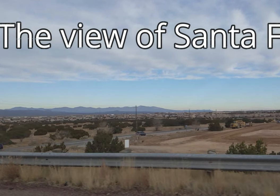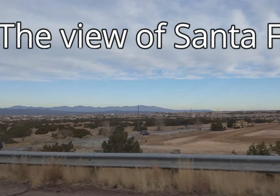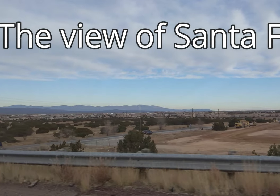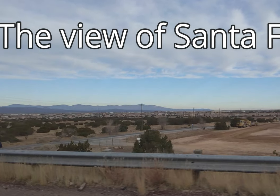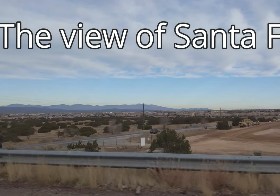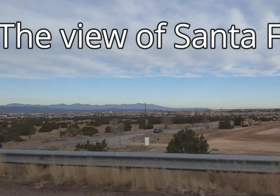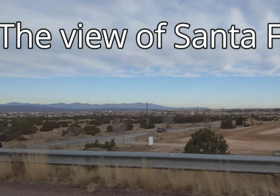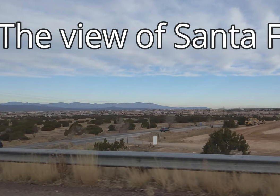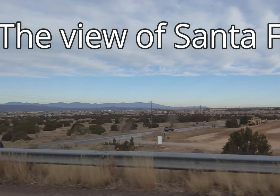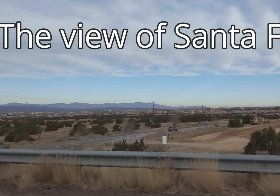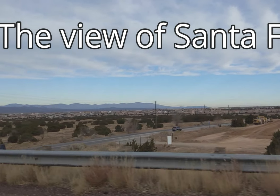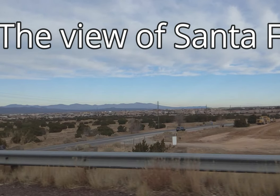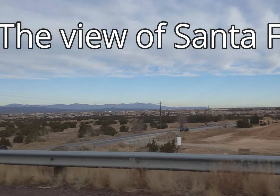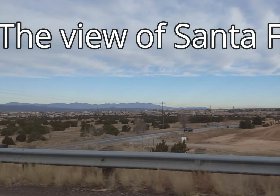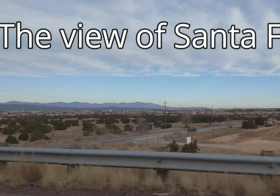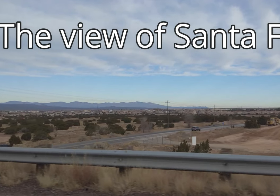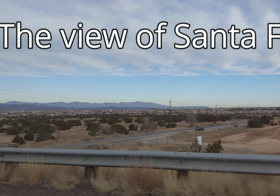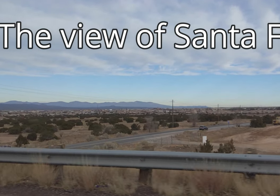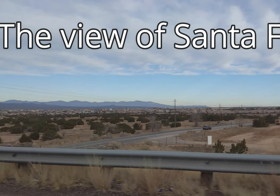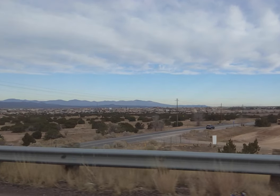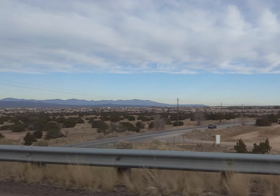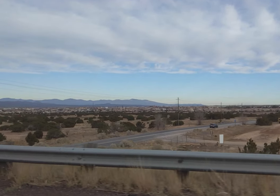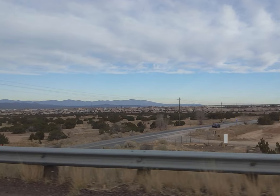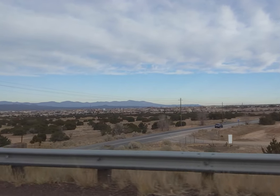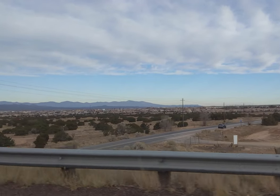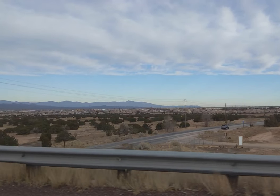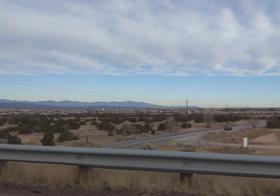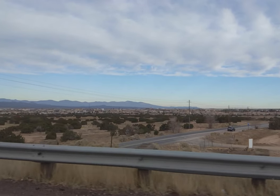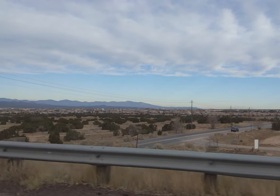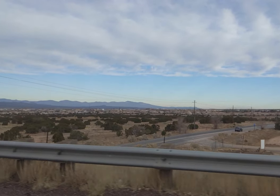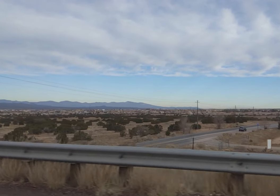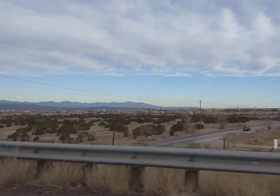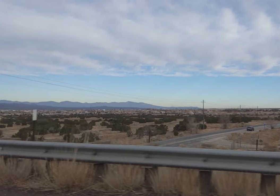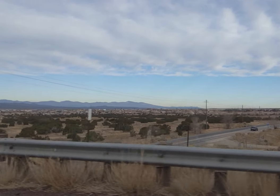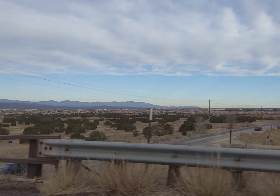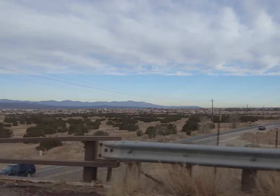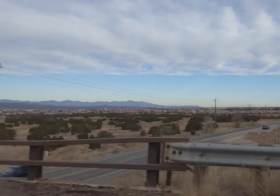[CAR ACCELERATING]